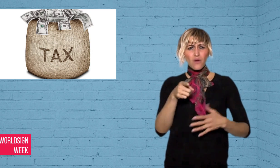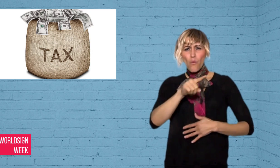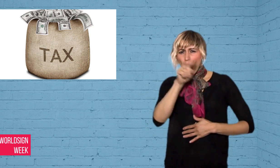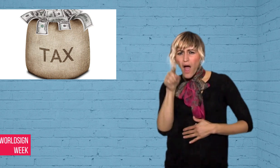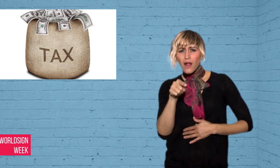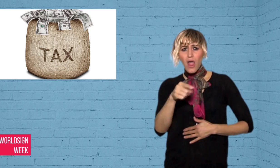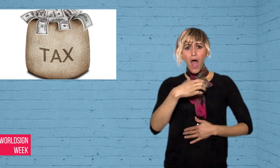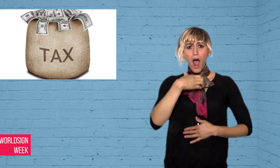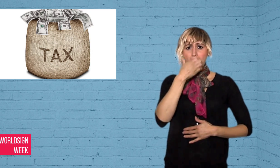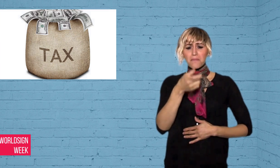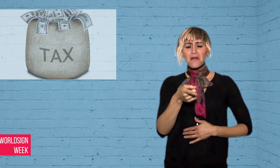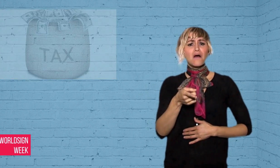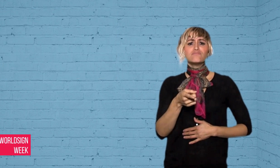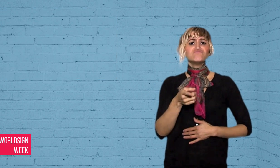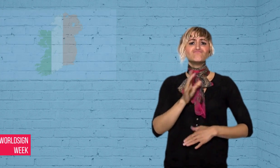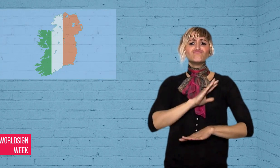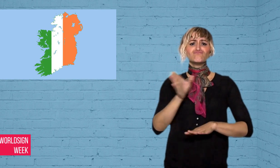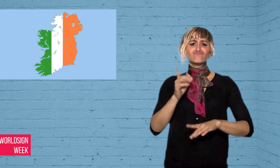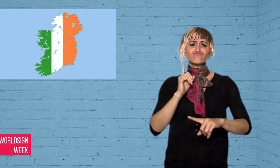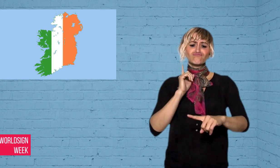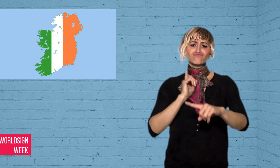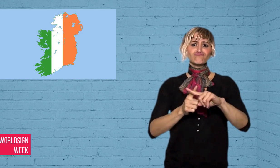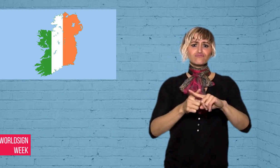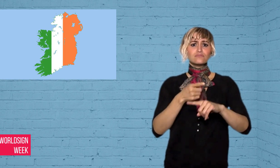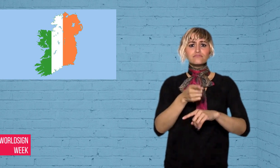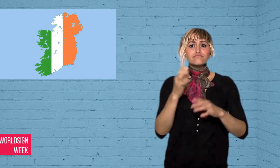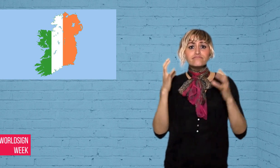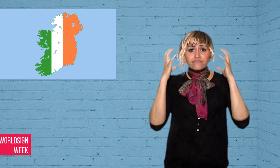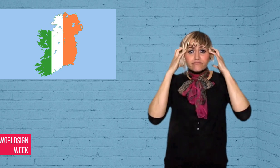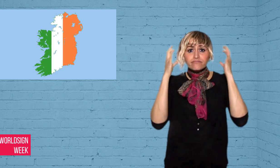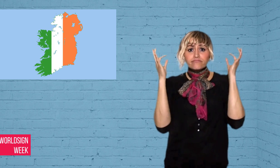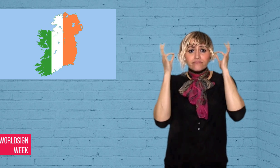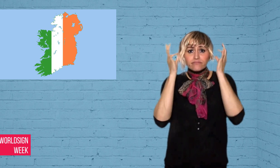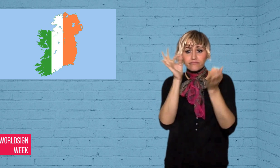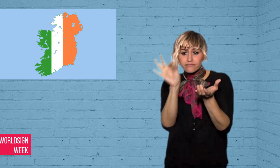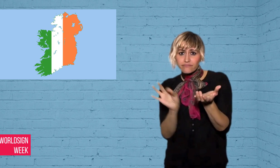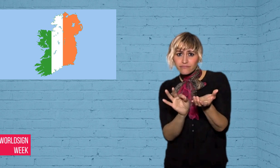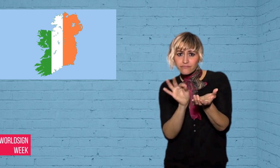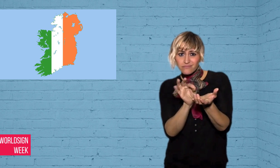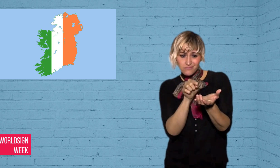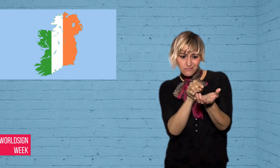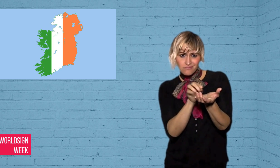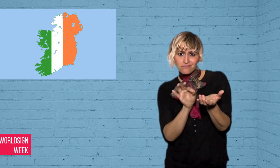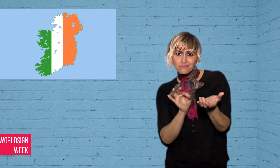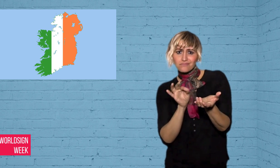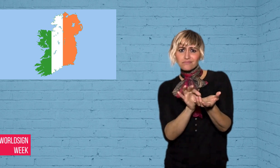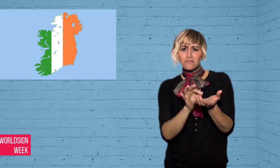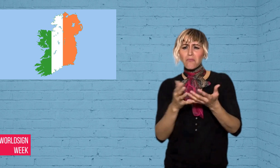Apple killed the headphone jack.